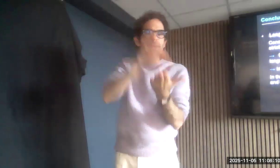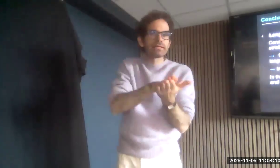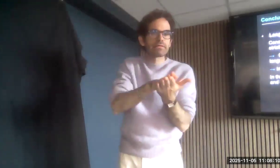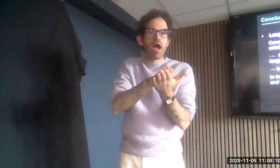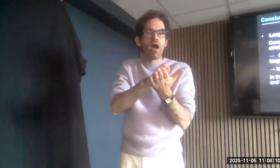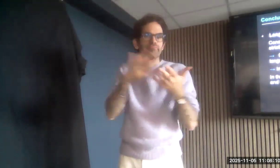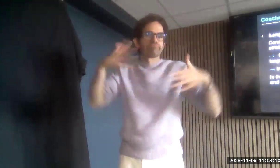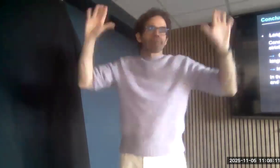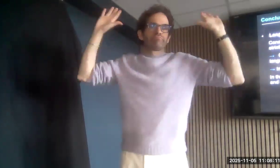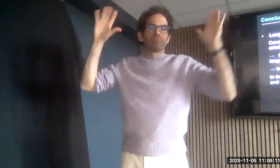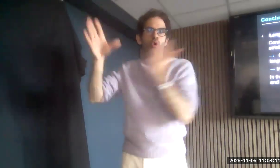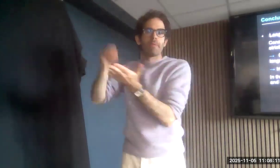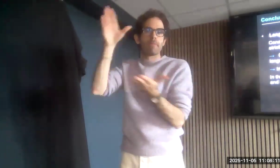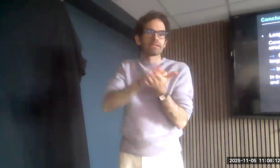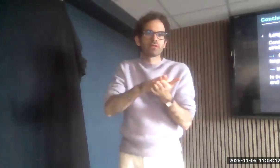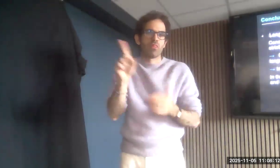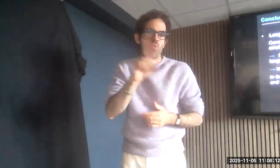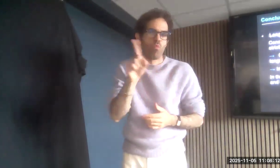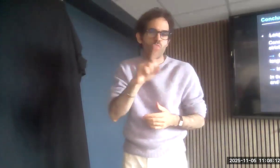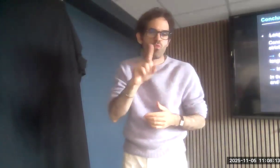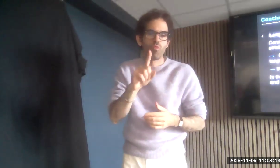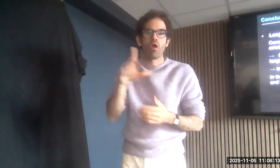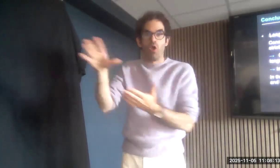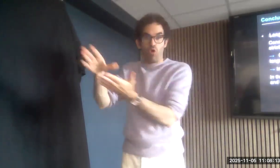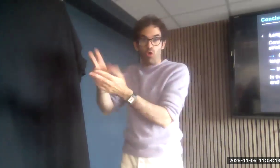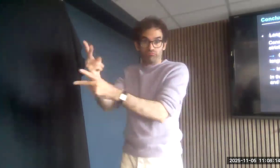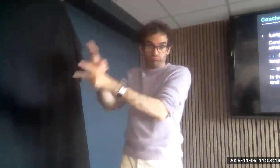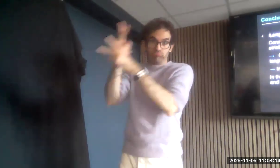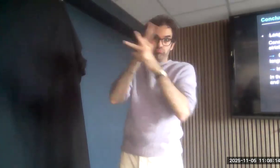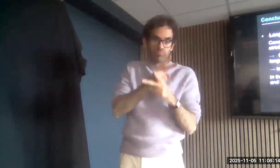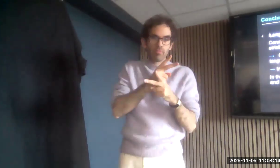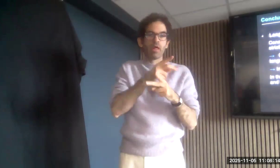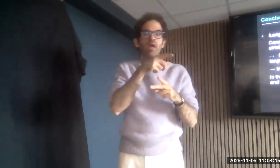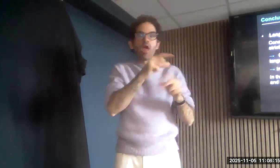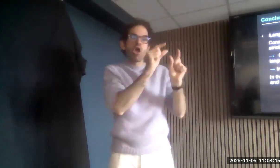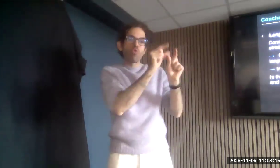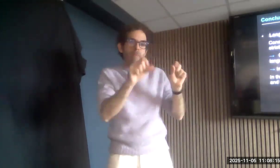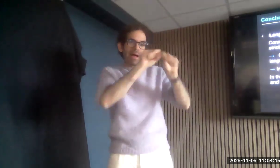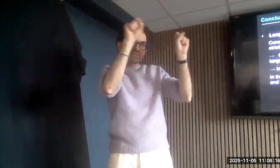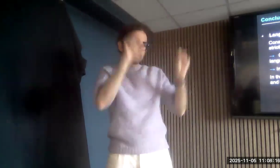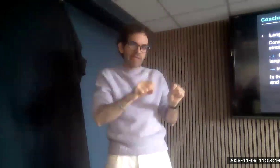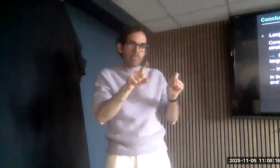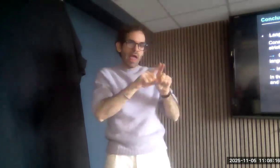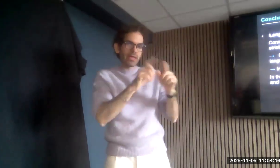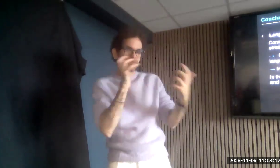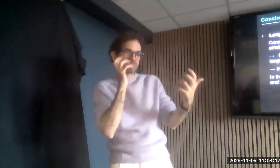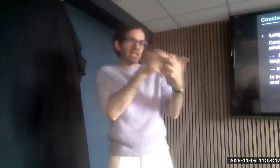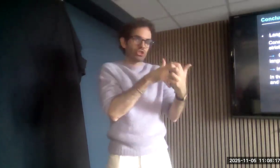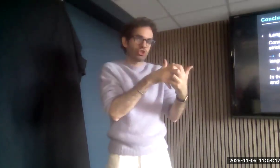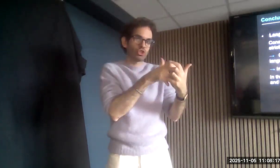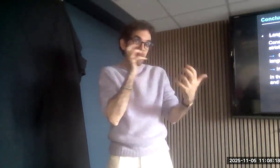We can see that there is some lexical borrowing here, but it isn't copy-paste, right? It isn't something that has just been carried over